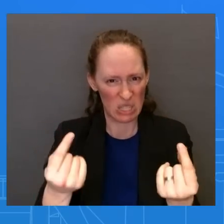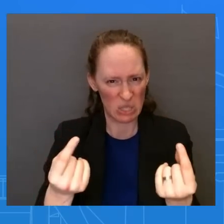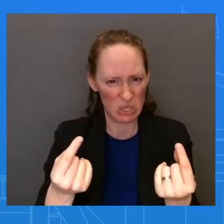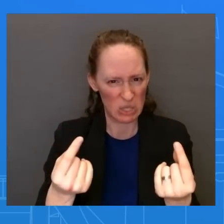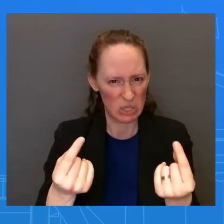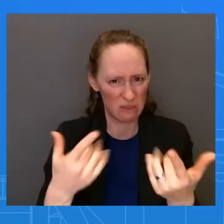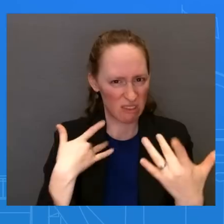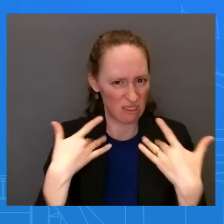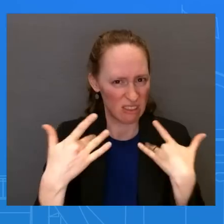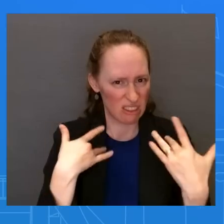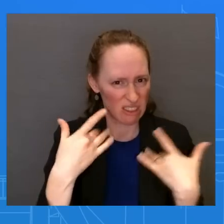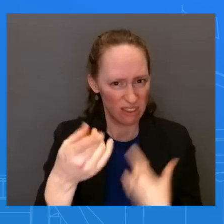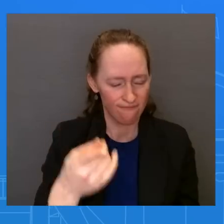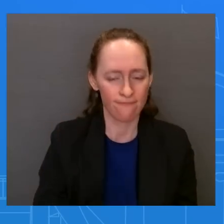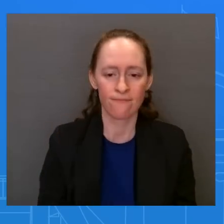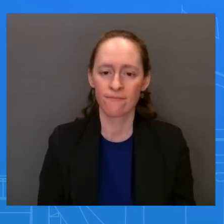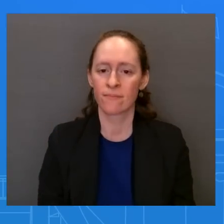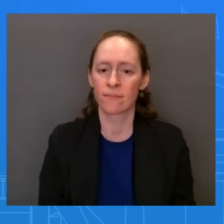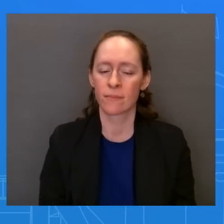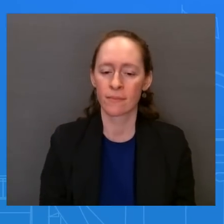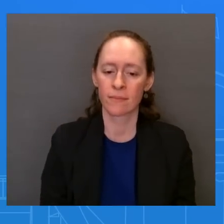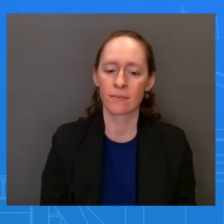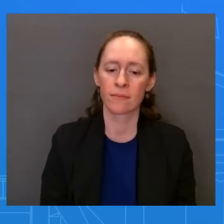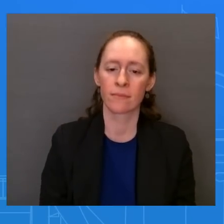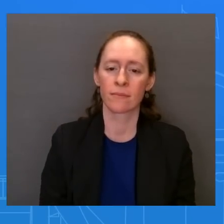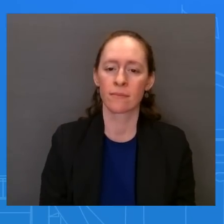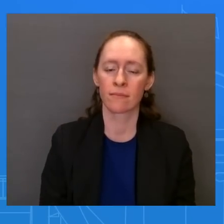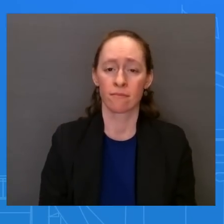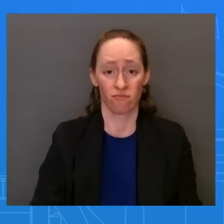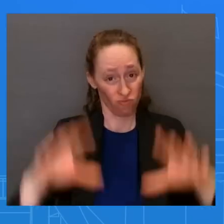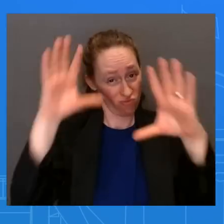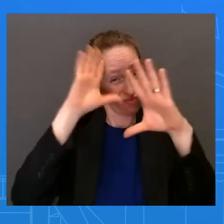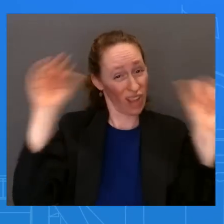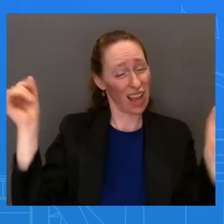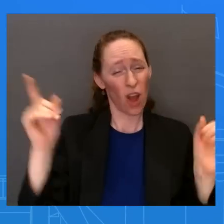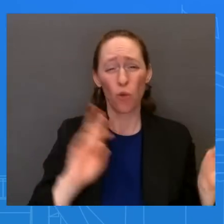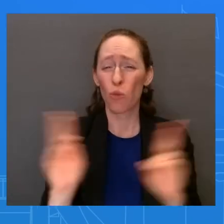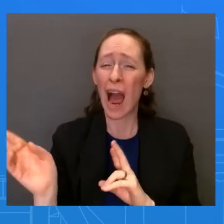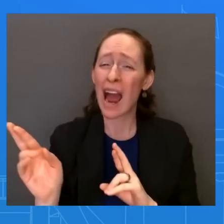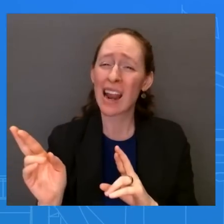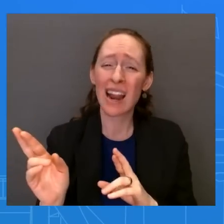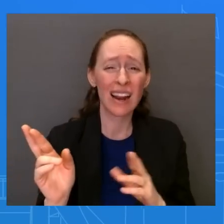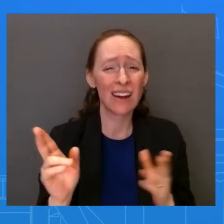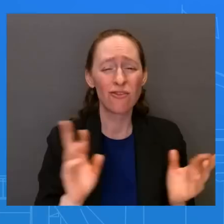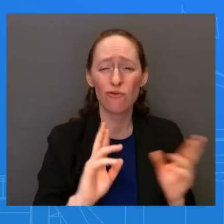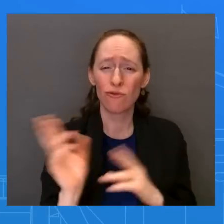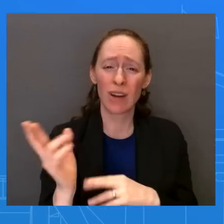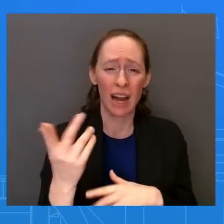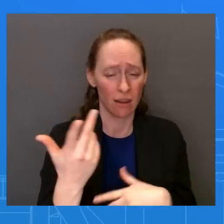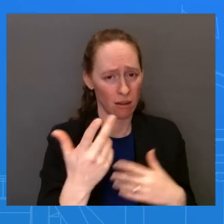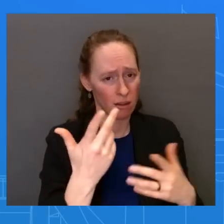and make more progress on behalf of the American people. He has said this, and we will continue to say this. But unfortunately, to your point, Mary,